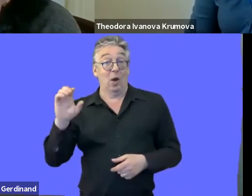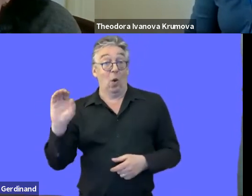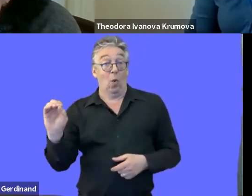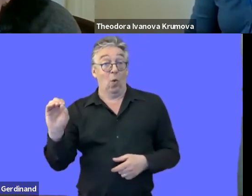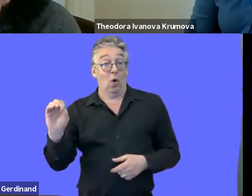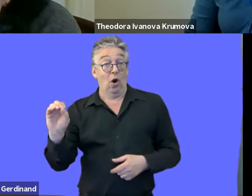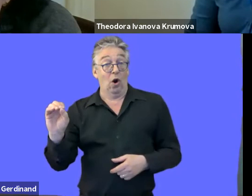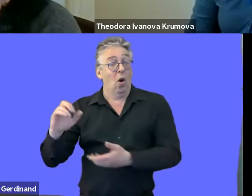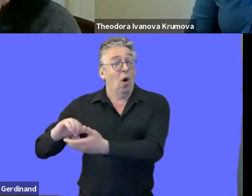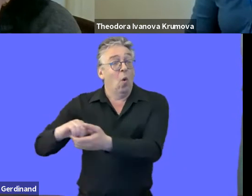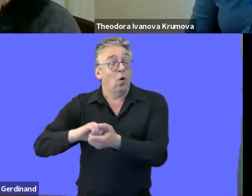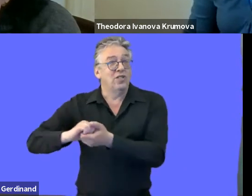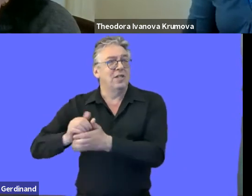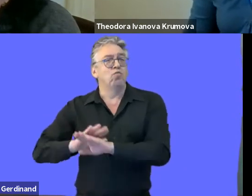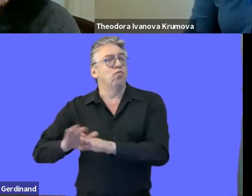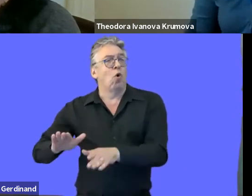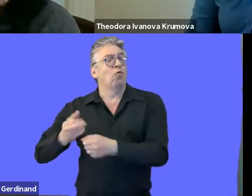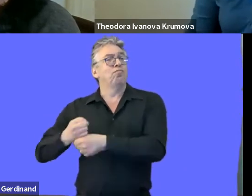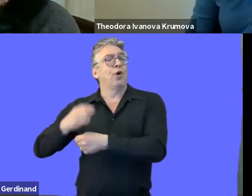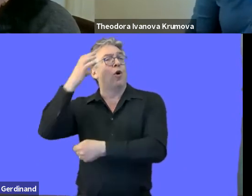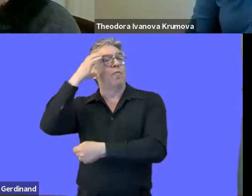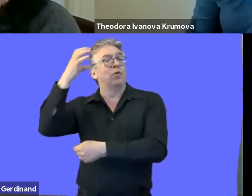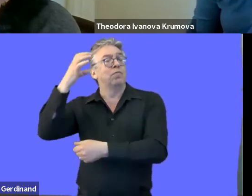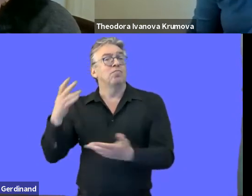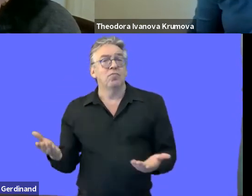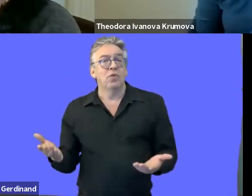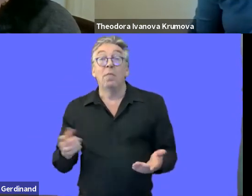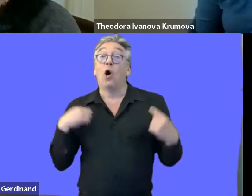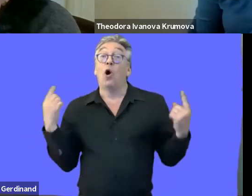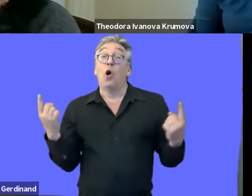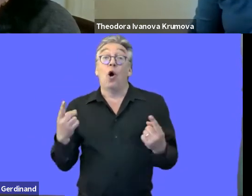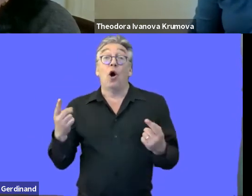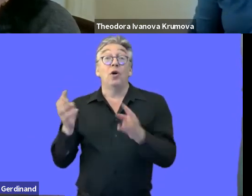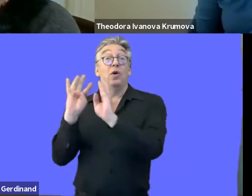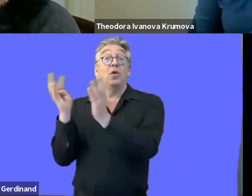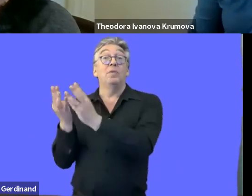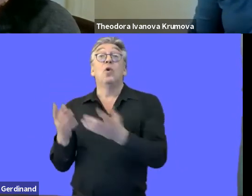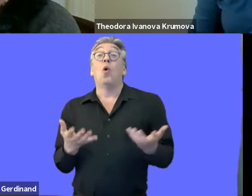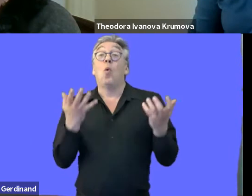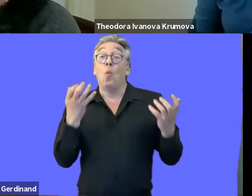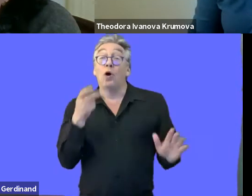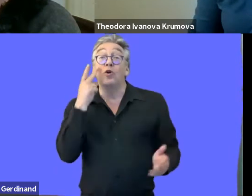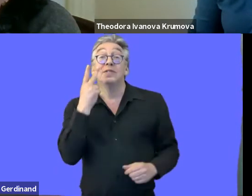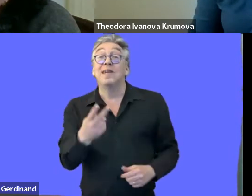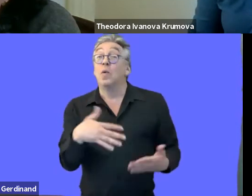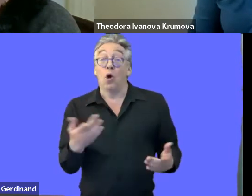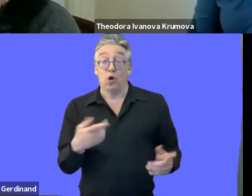What the commettes require is a written authorization. Just signed.